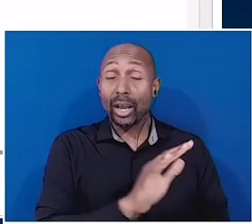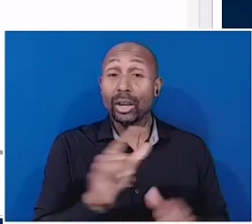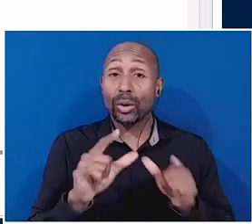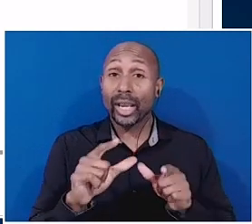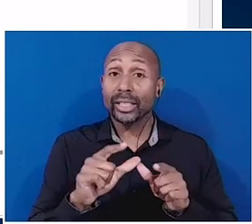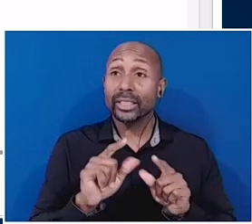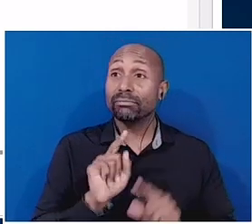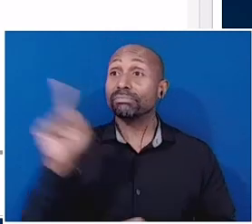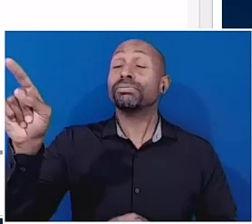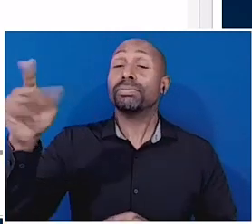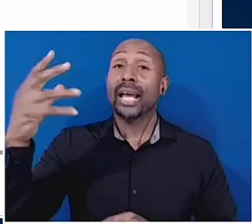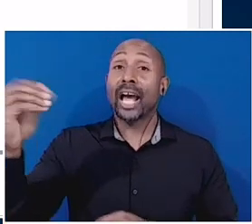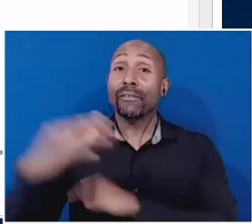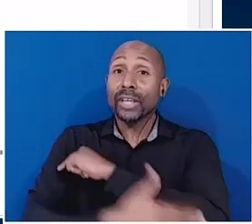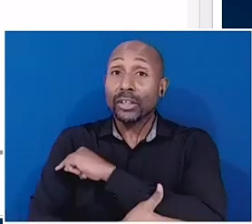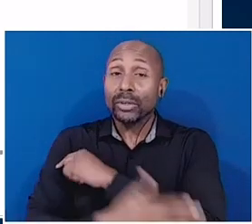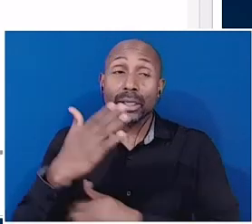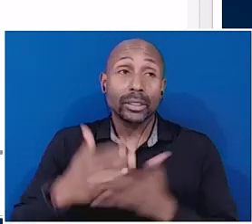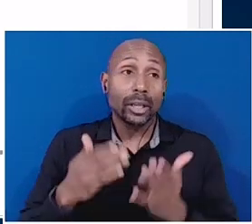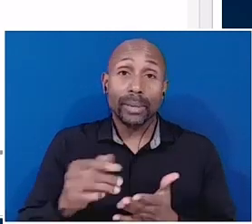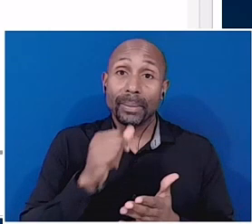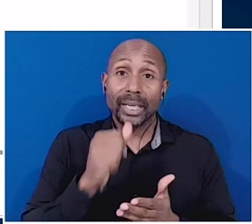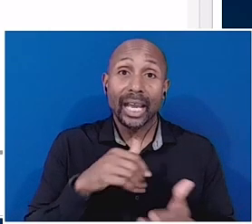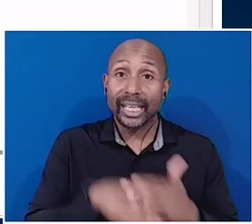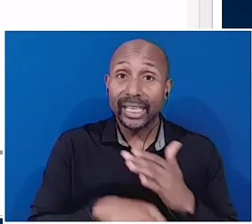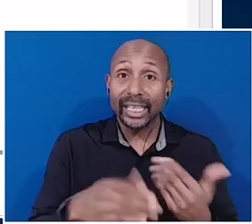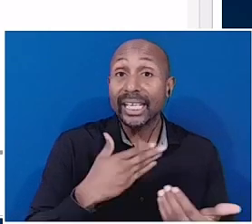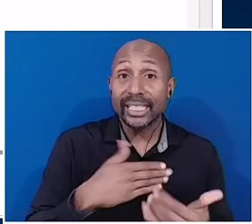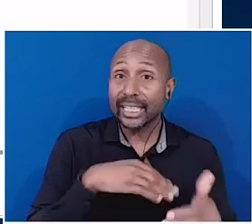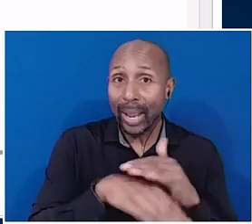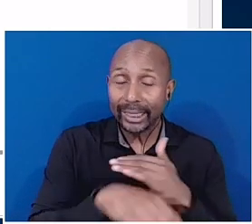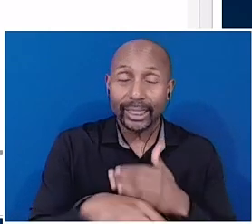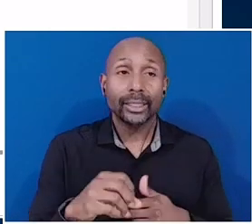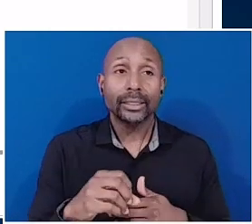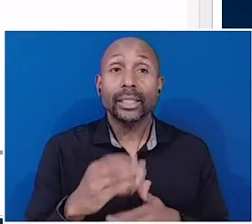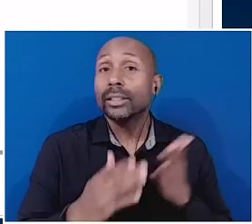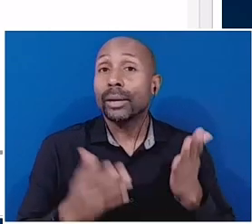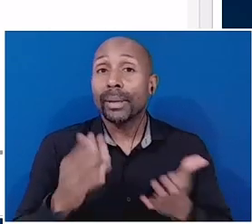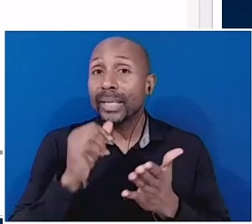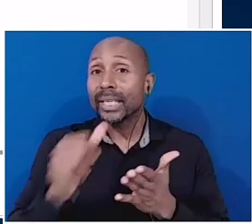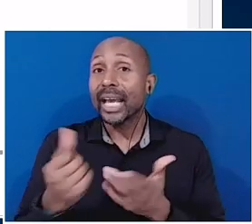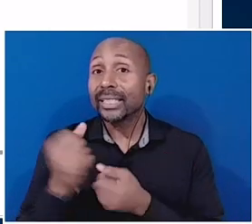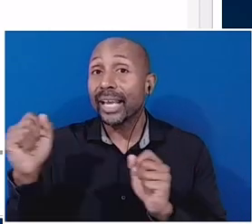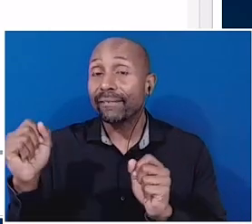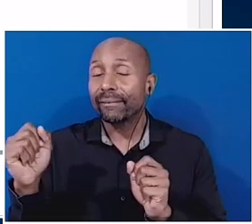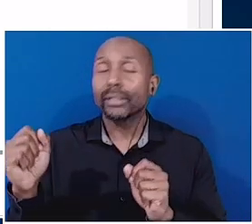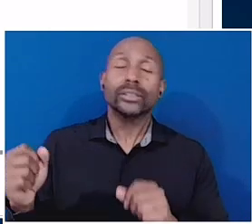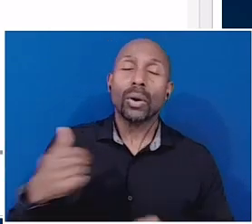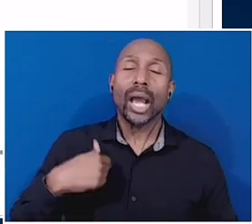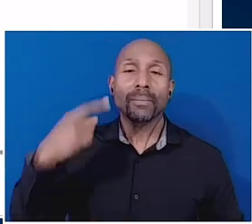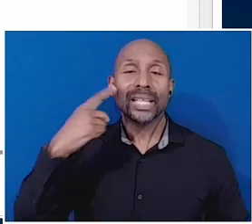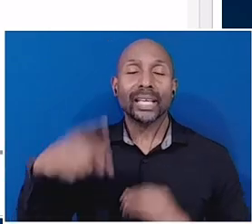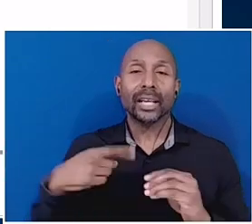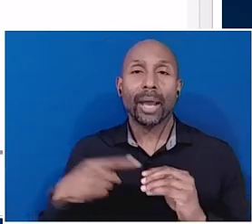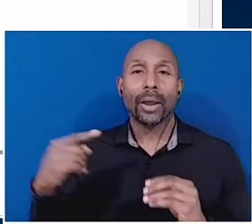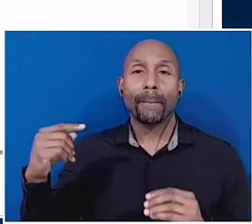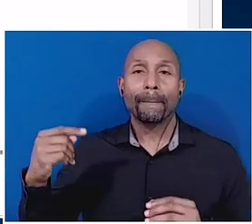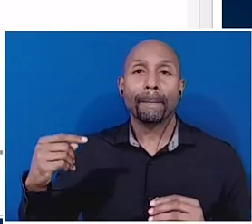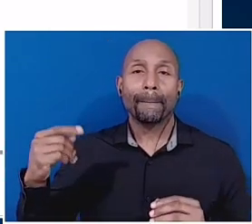or safe to access. So I just think it's about balancing the